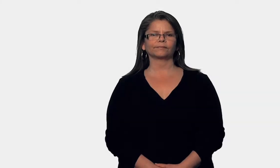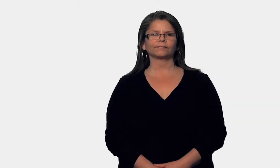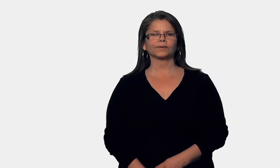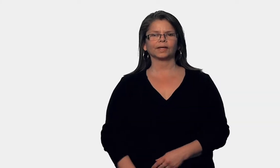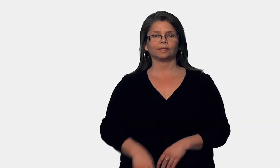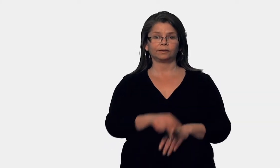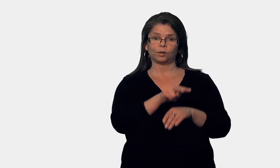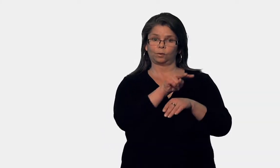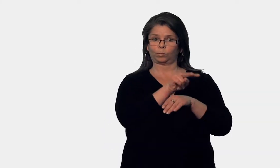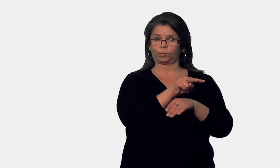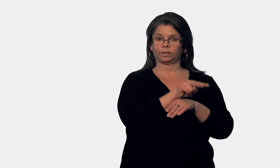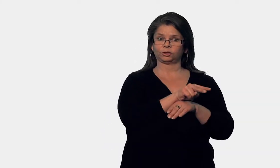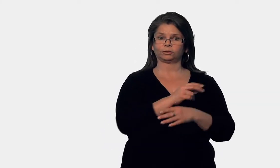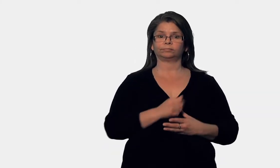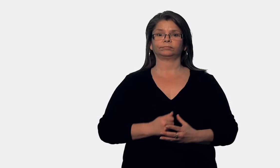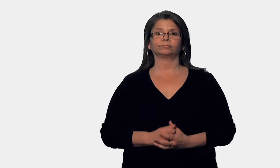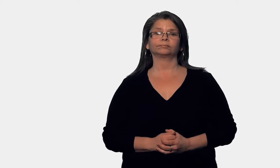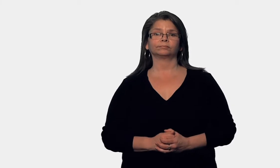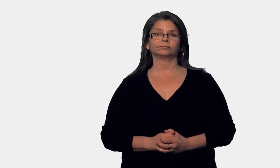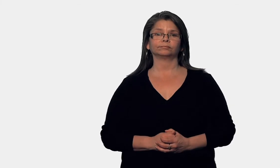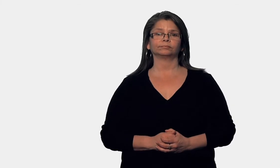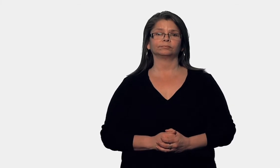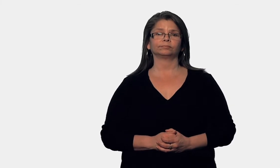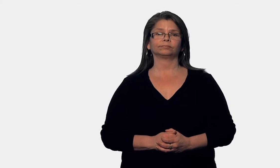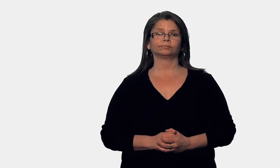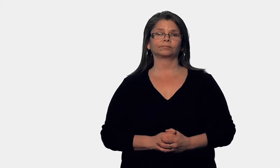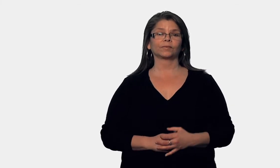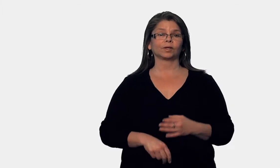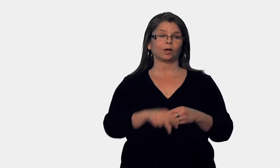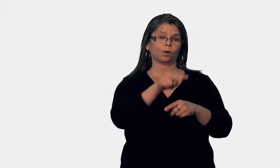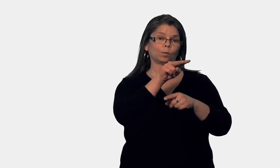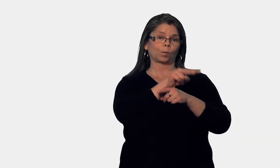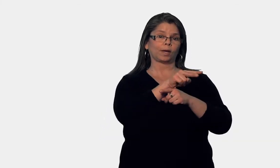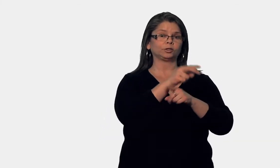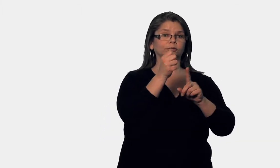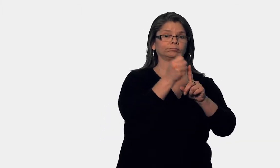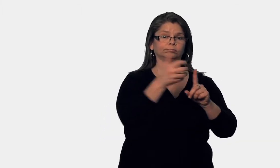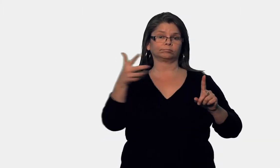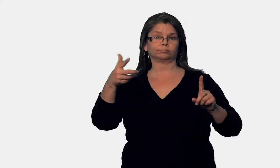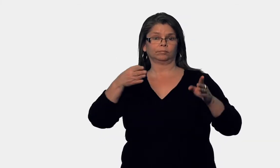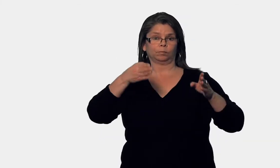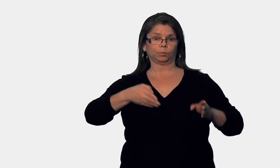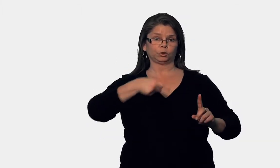Probation Being on probation means